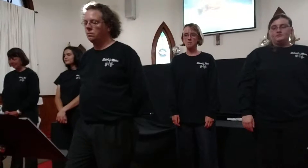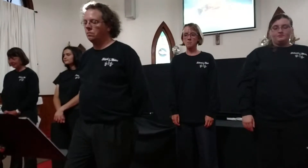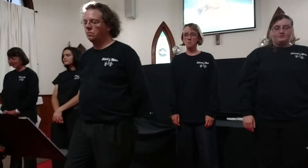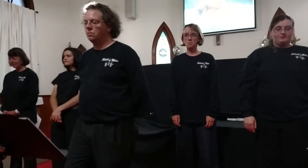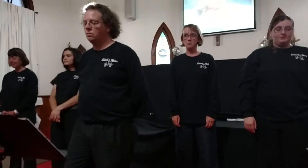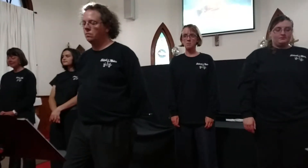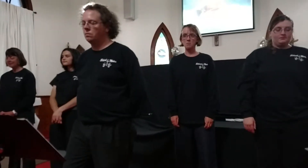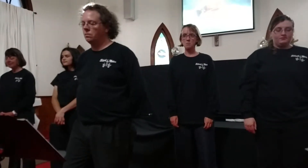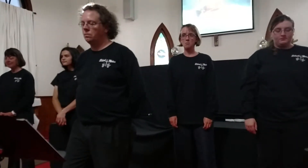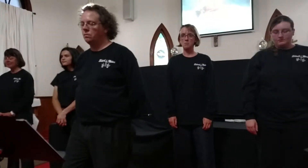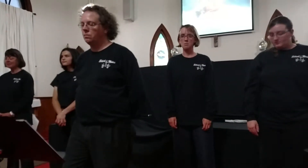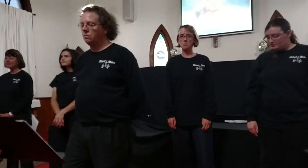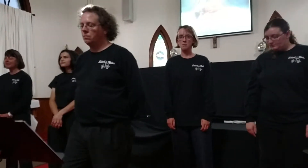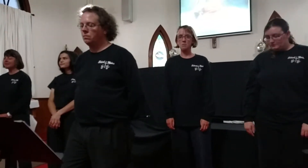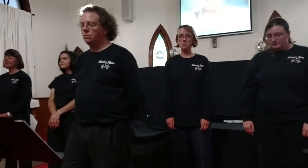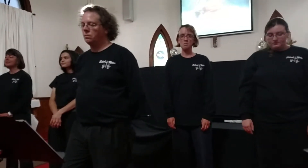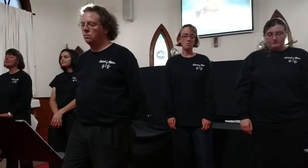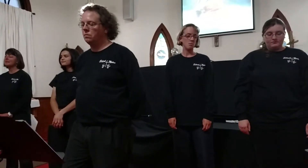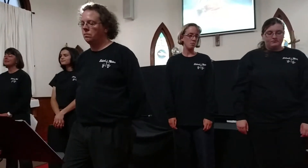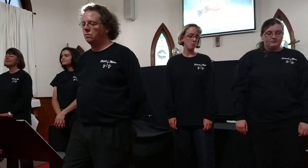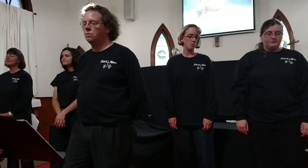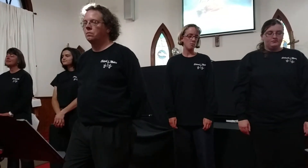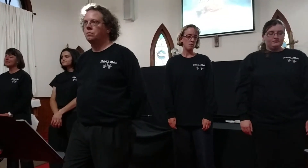("How Great Thou Art")